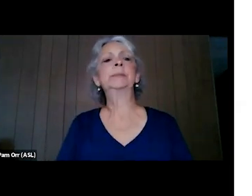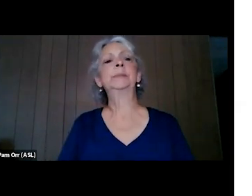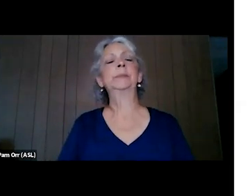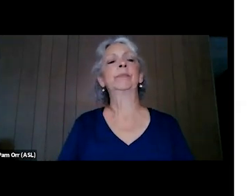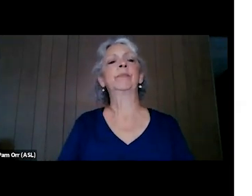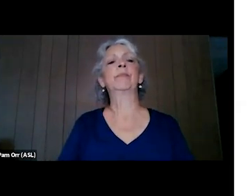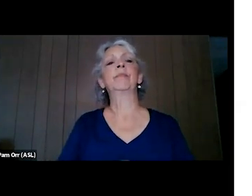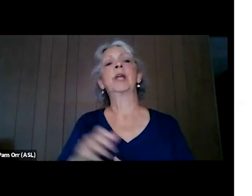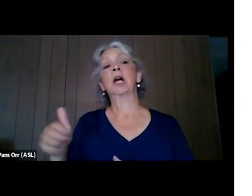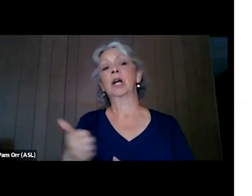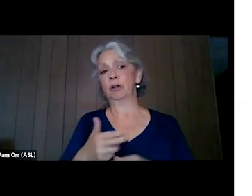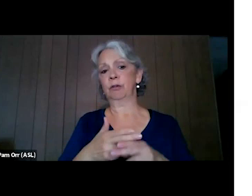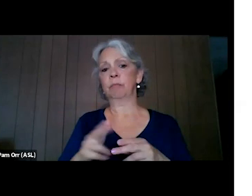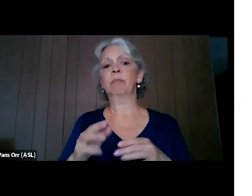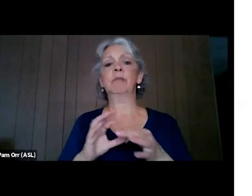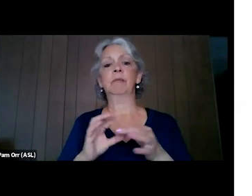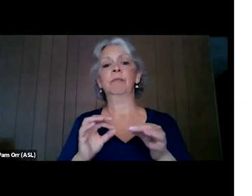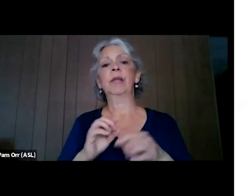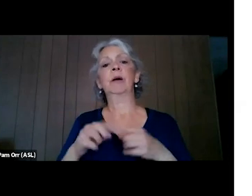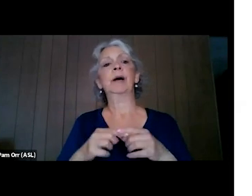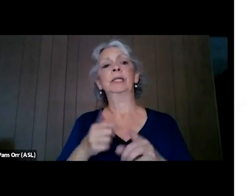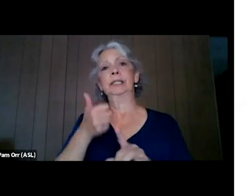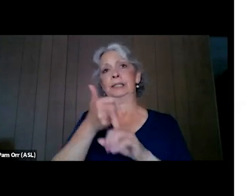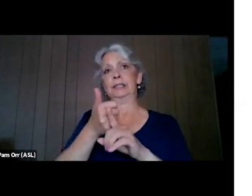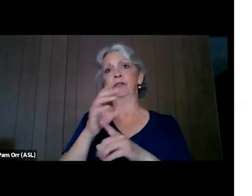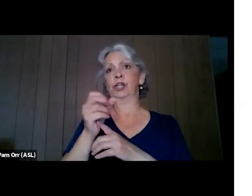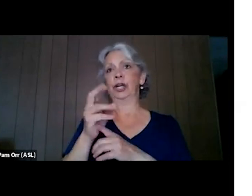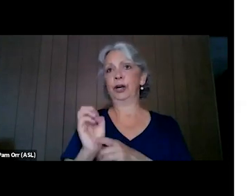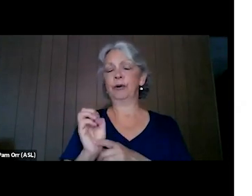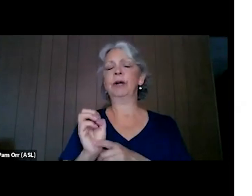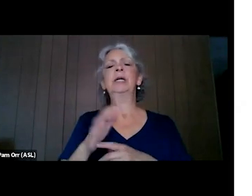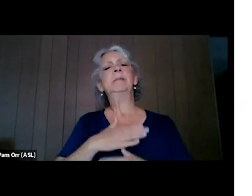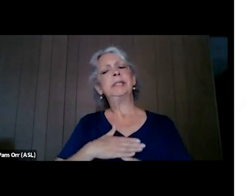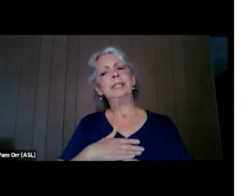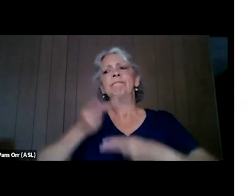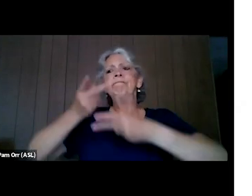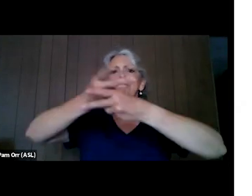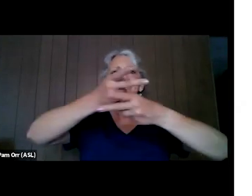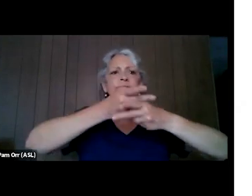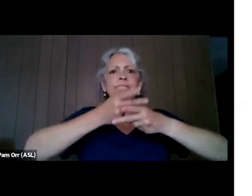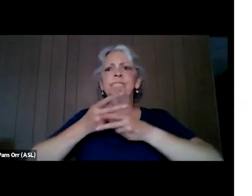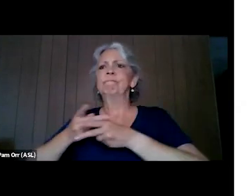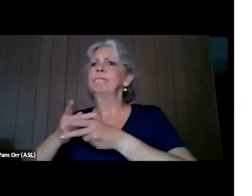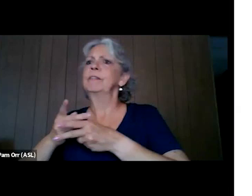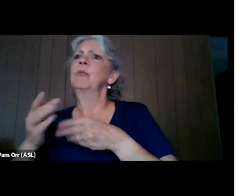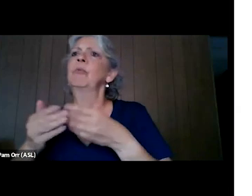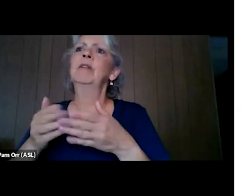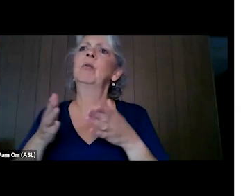Another quick note about self-care, just to encourage folks to take care of yourselves as you need to. We're talking about drug use today.